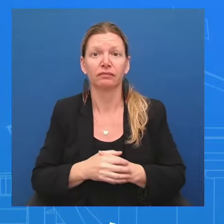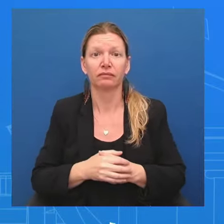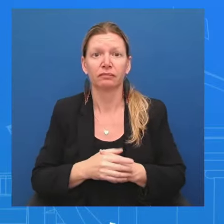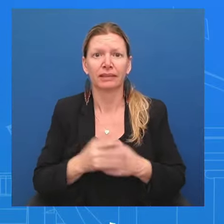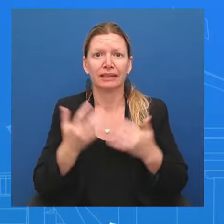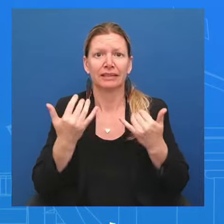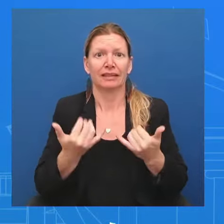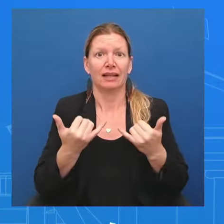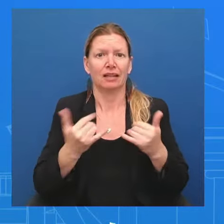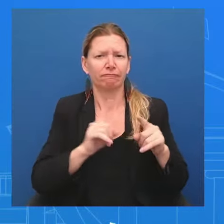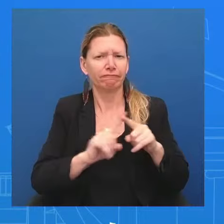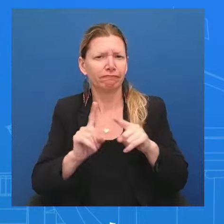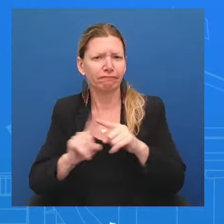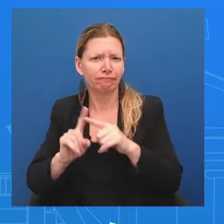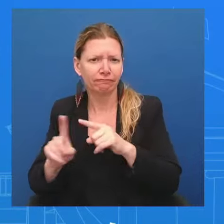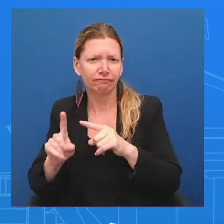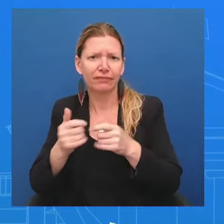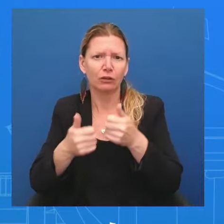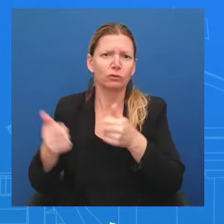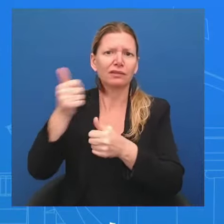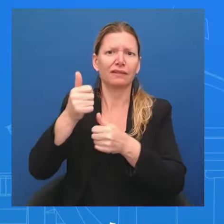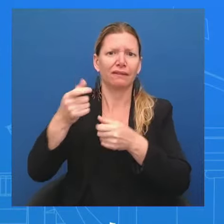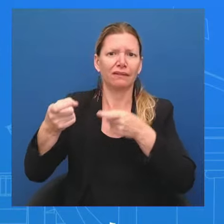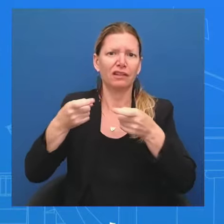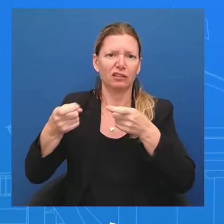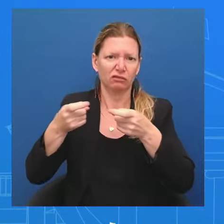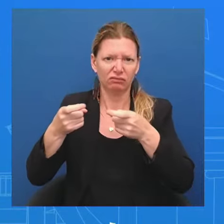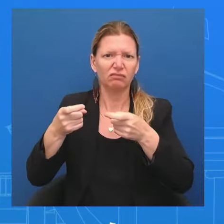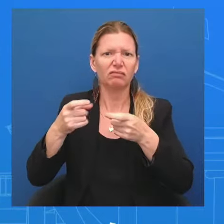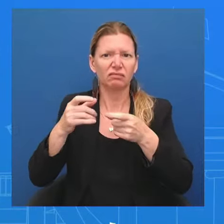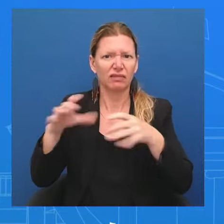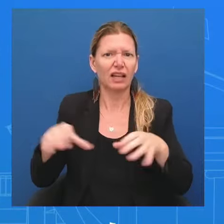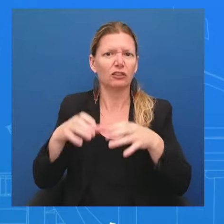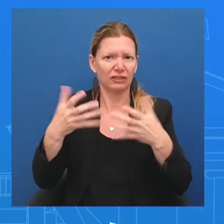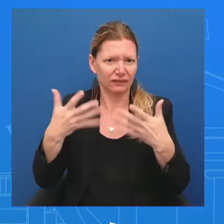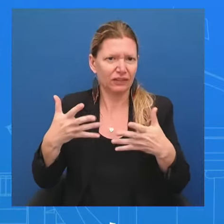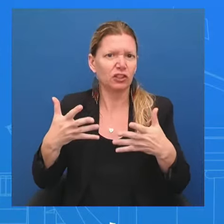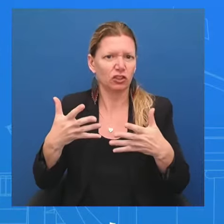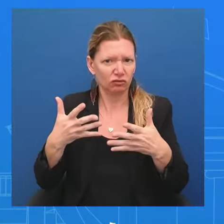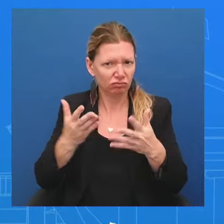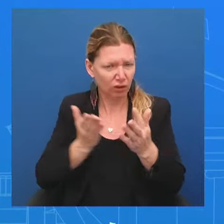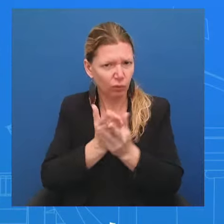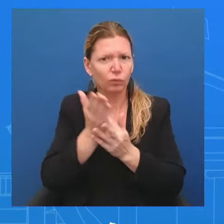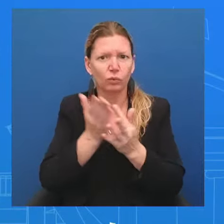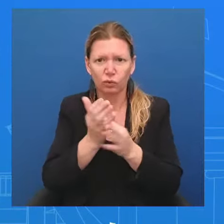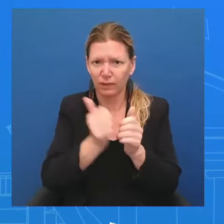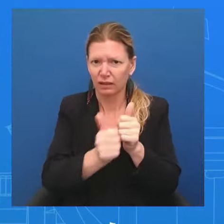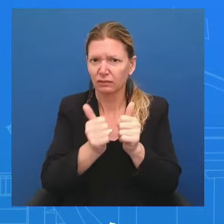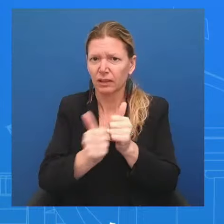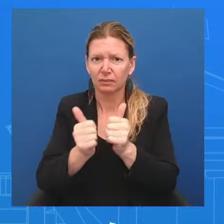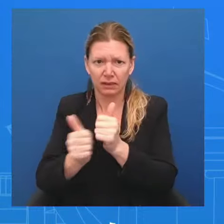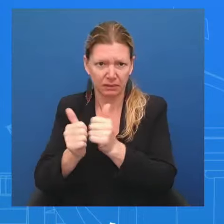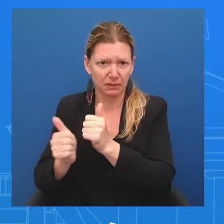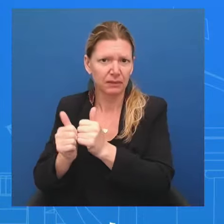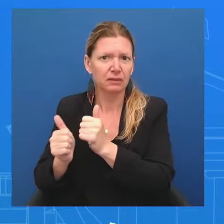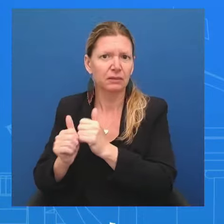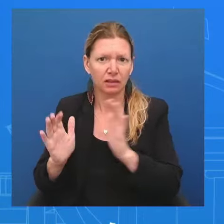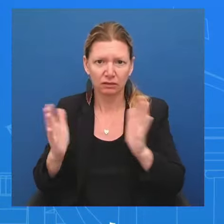also components of the law that was passed in a bipartisan way to move some of those actions forward a lot quicker